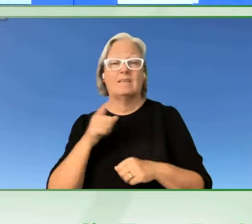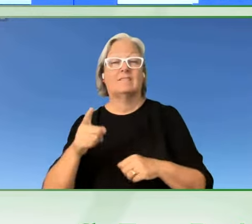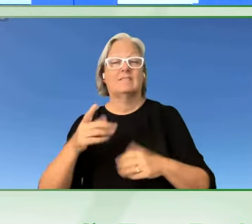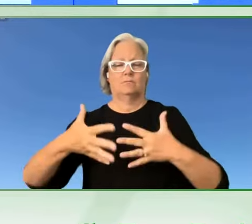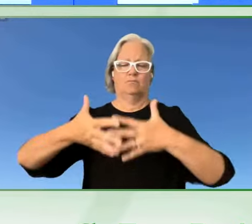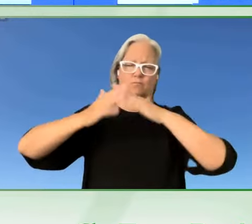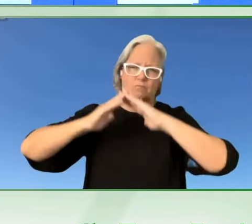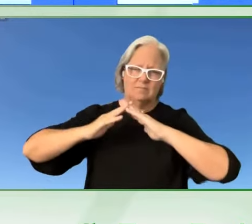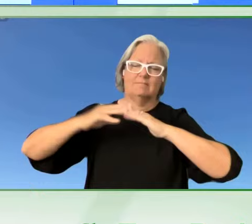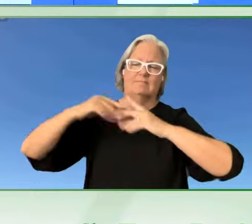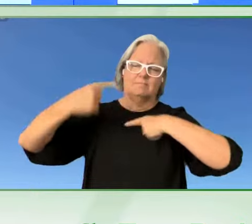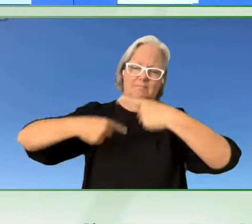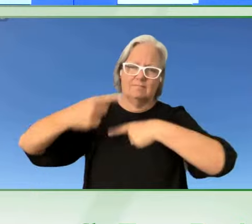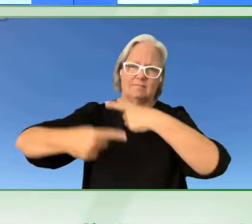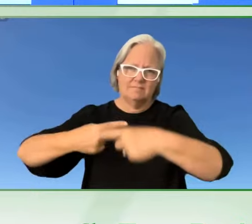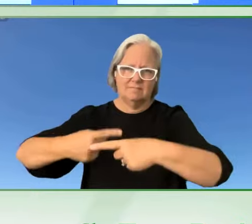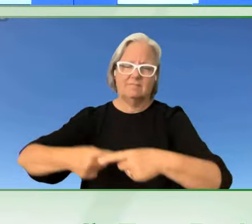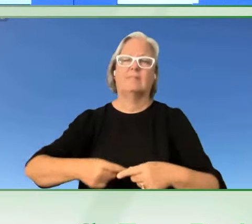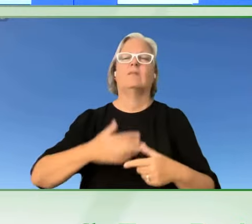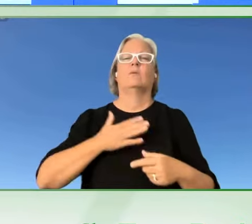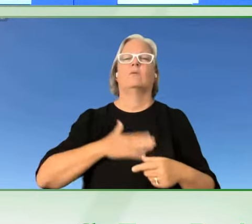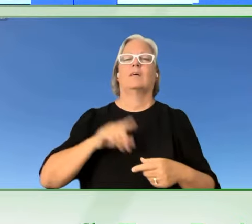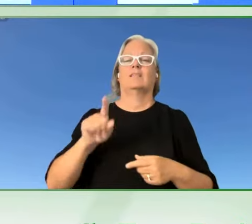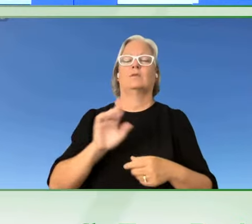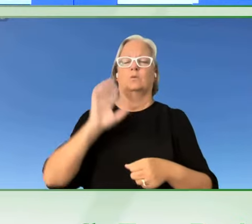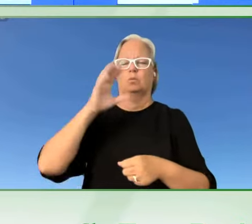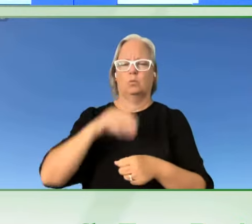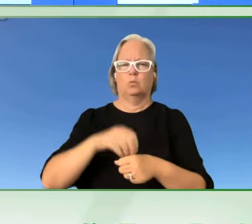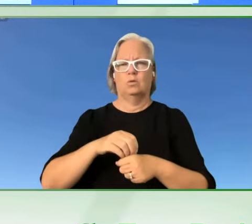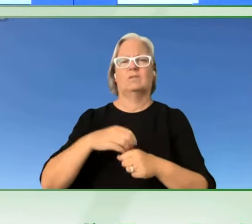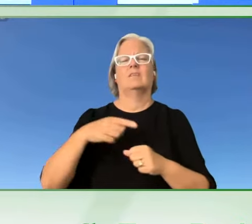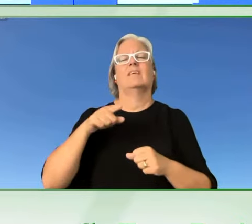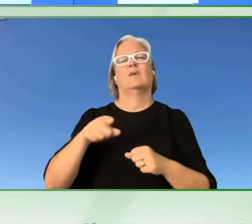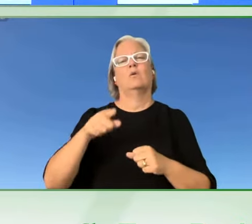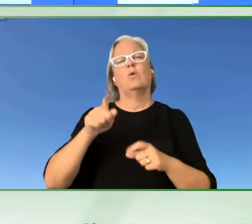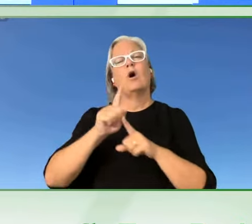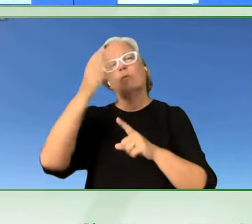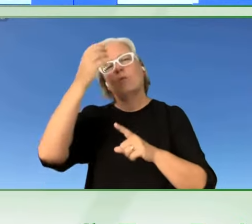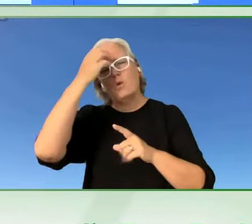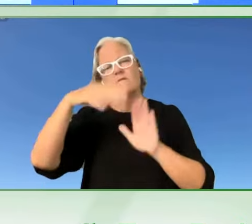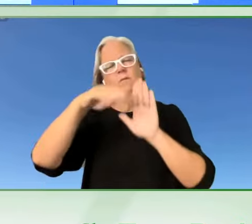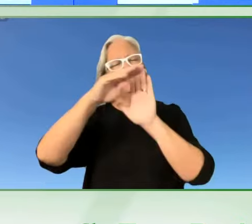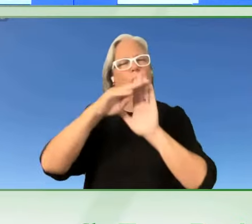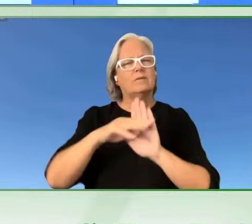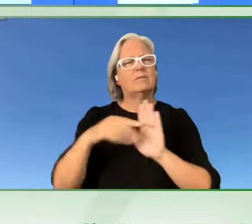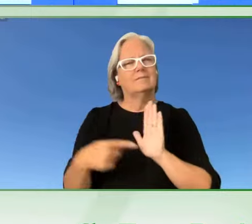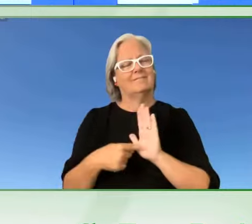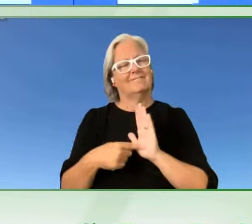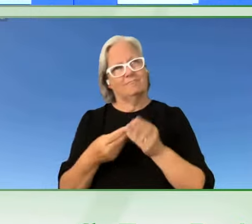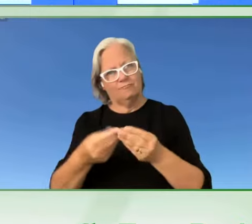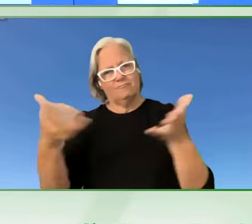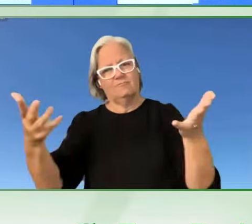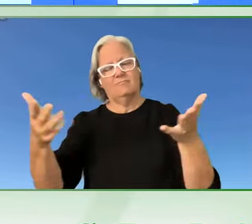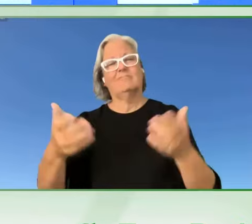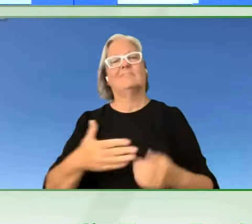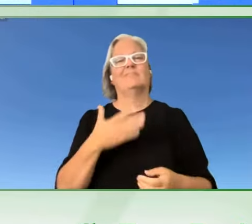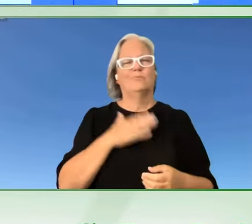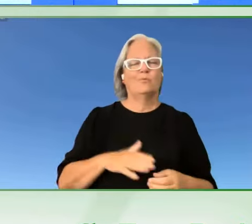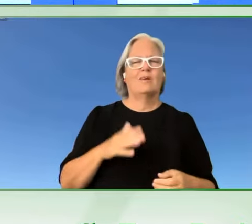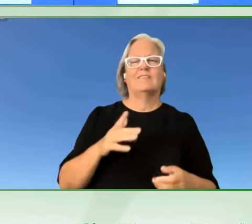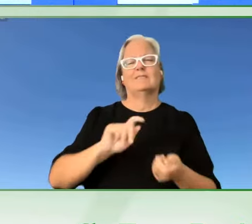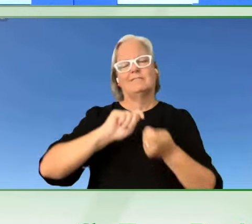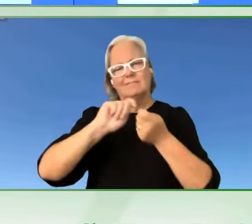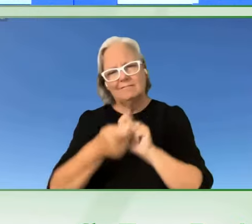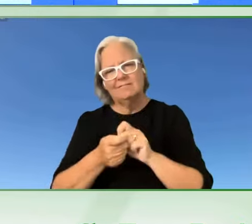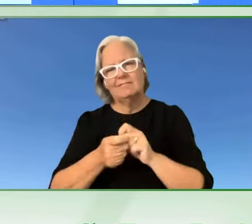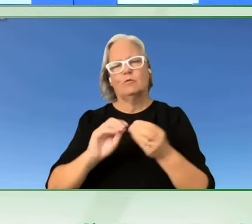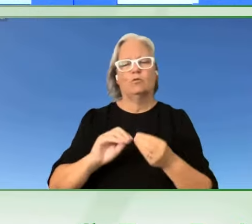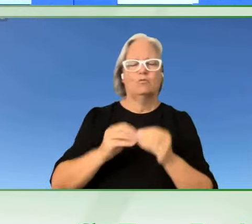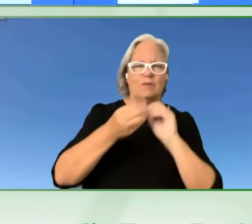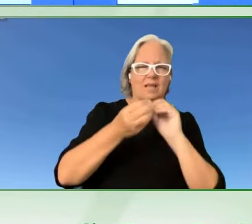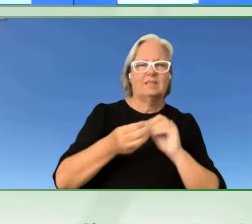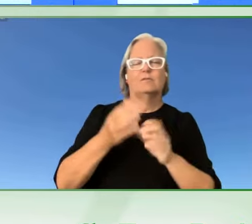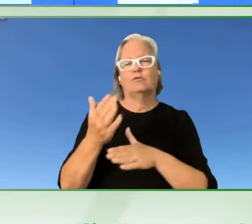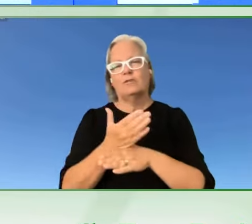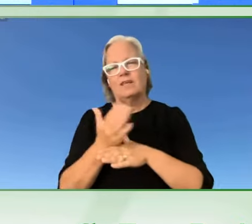Our next step is to create a scalable curriculum is and passed legislation to mandate disability